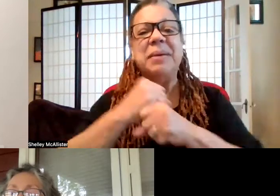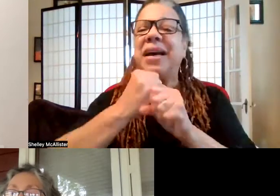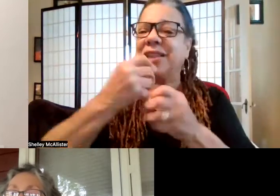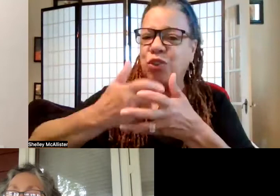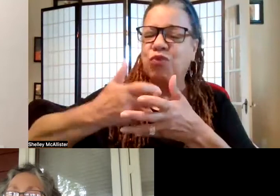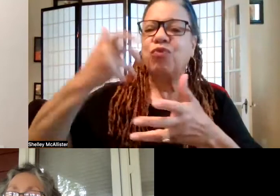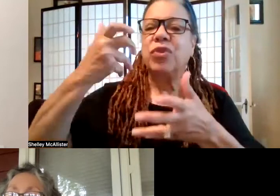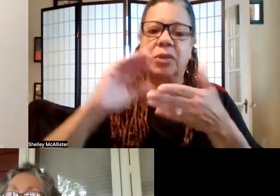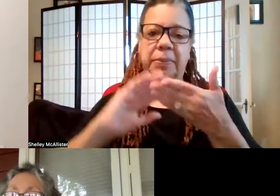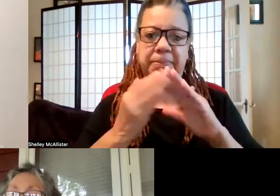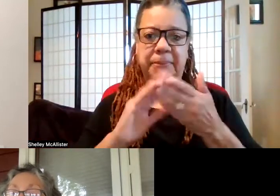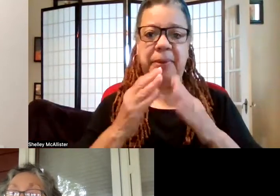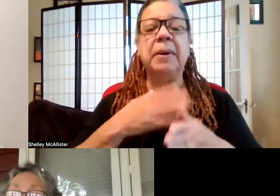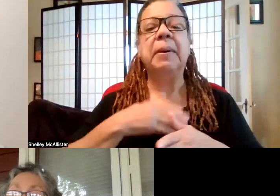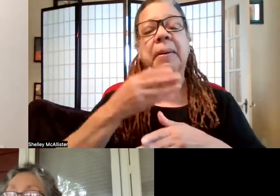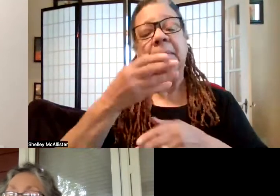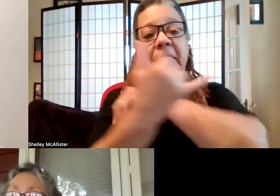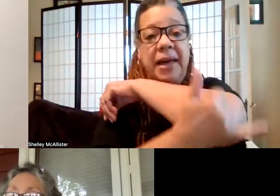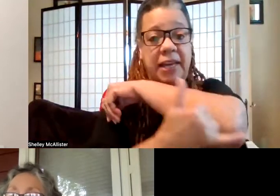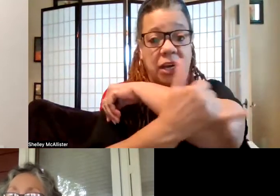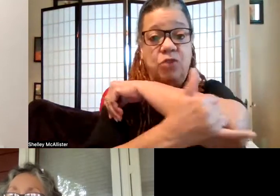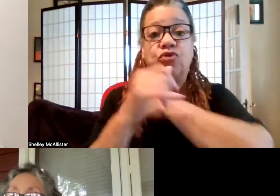"My Country 'tis of Thee" is a wonderful patriotic song,